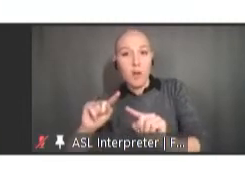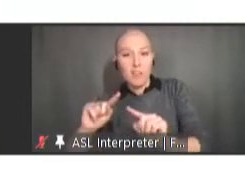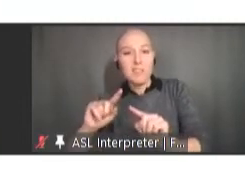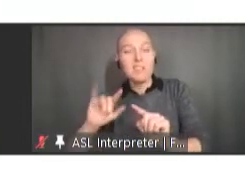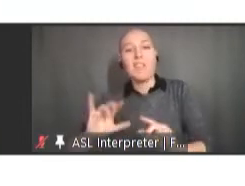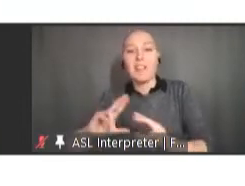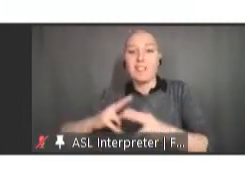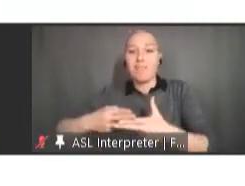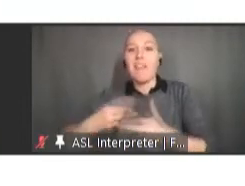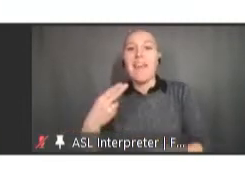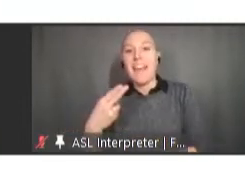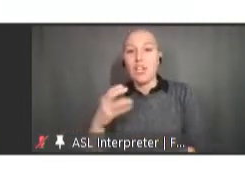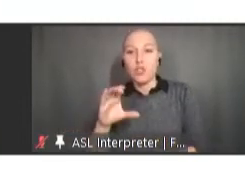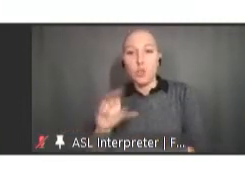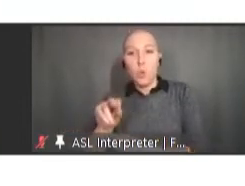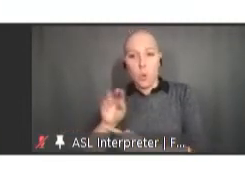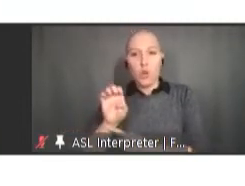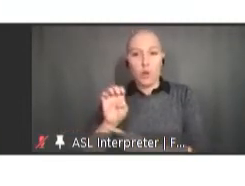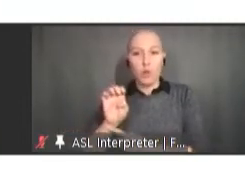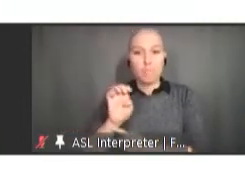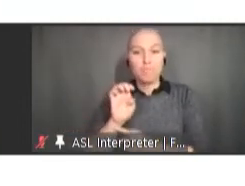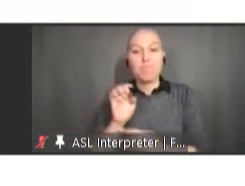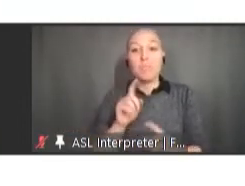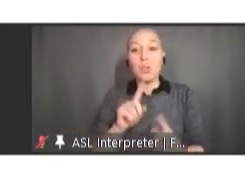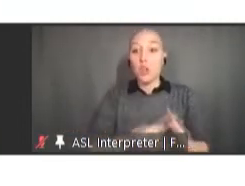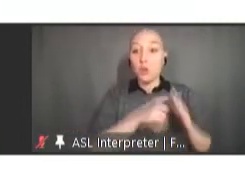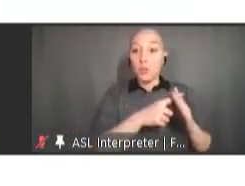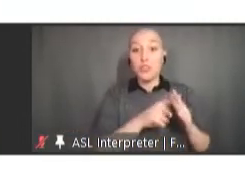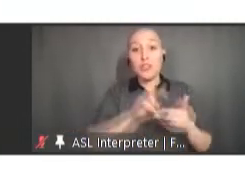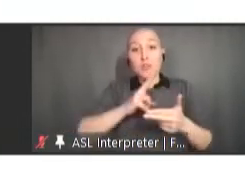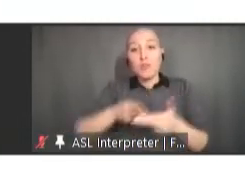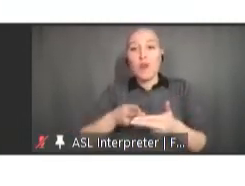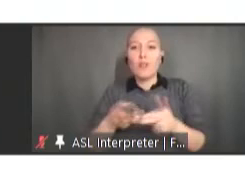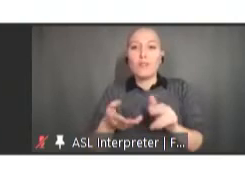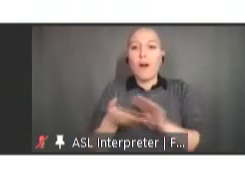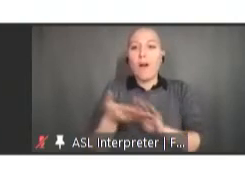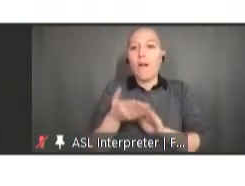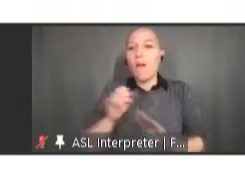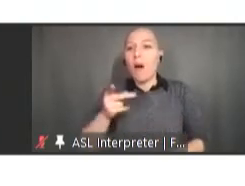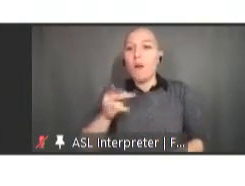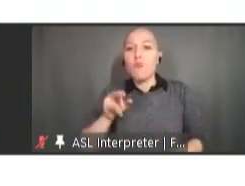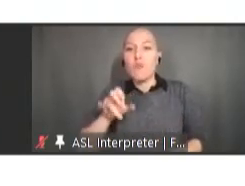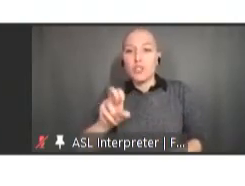It was originally Operation Warp Speed and then Countermeasures Acceleration Group,